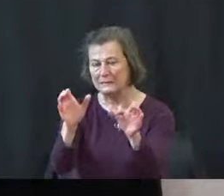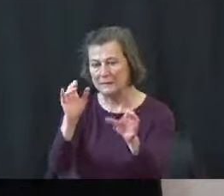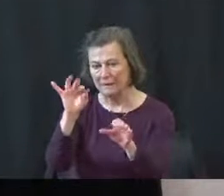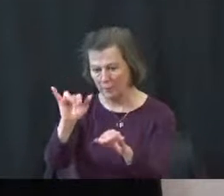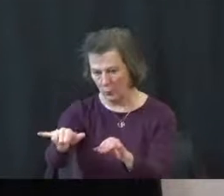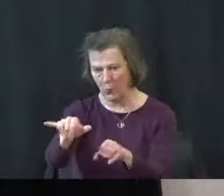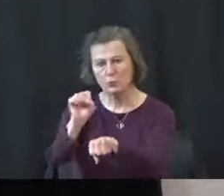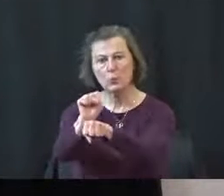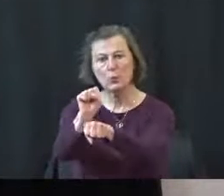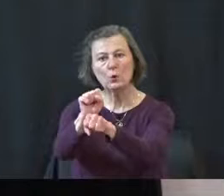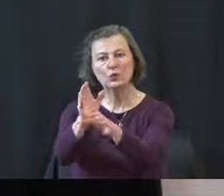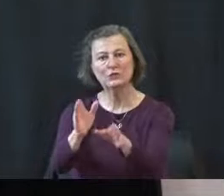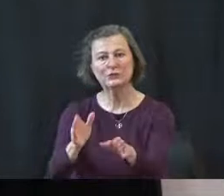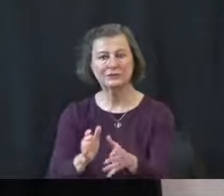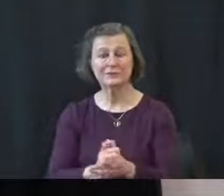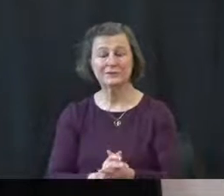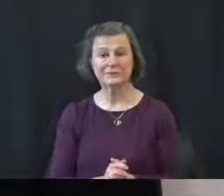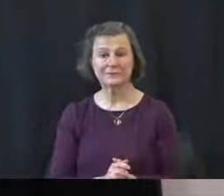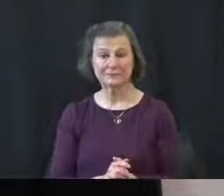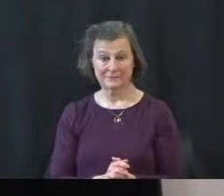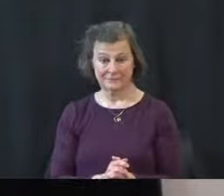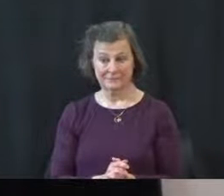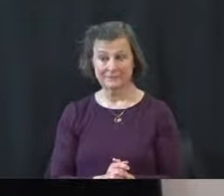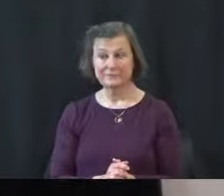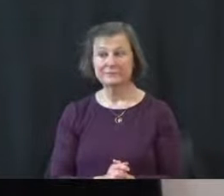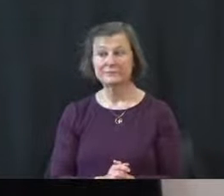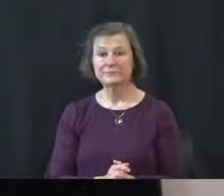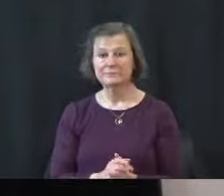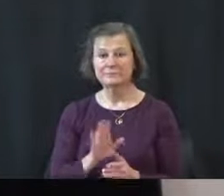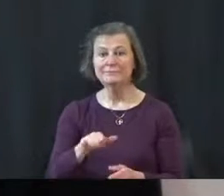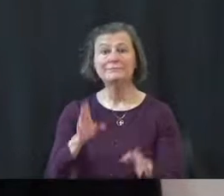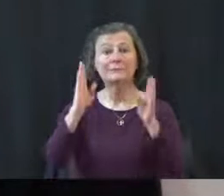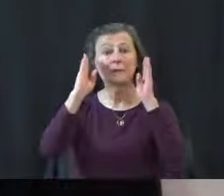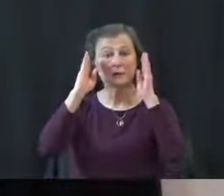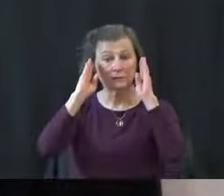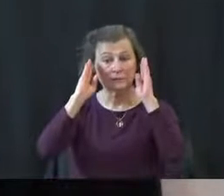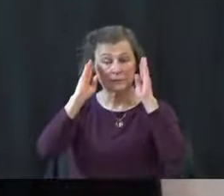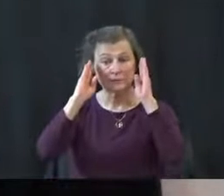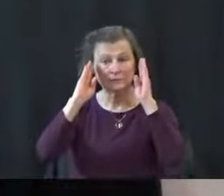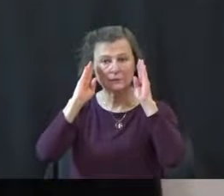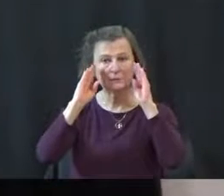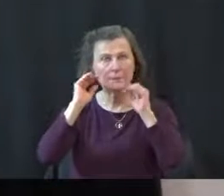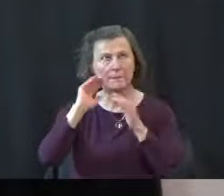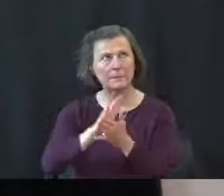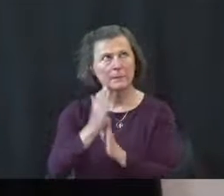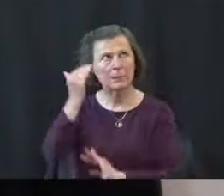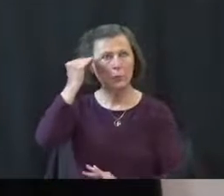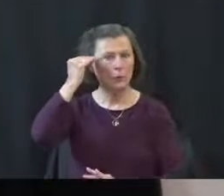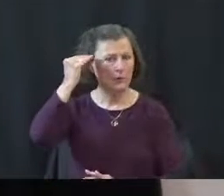Let us pay attention and be aware of the many